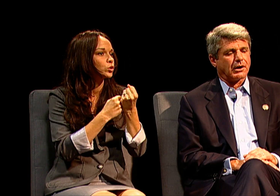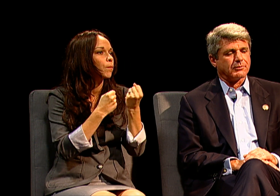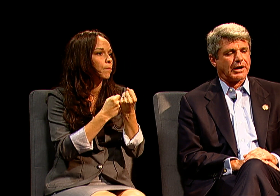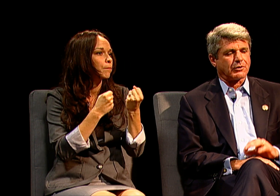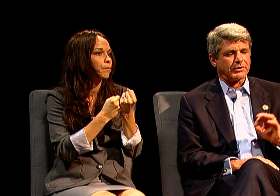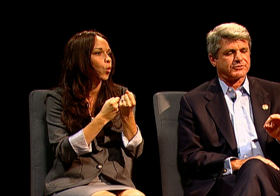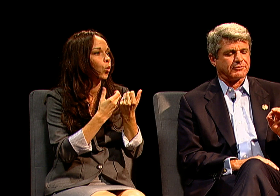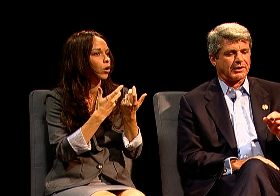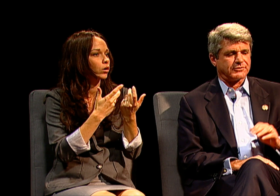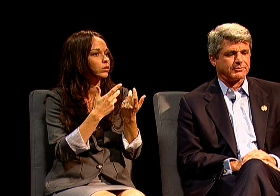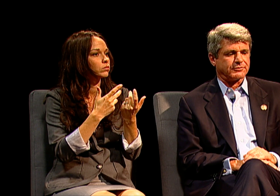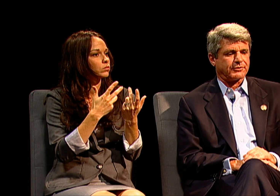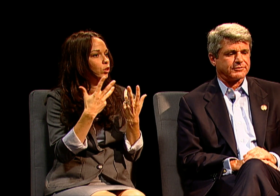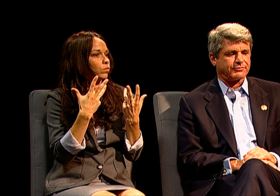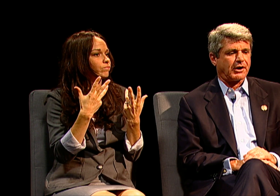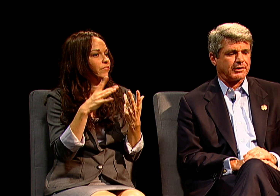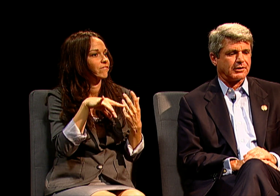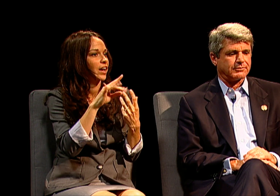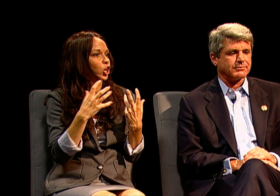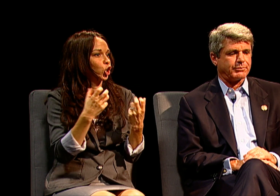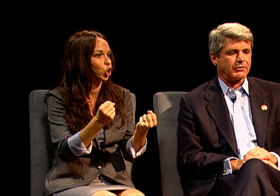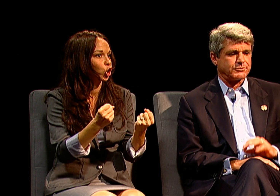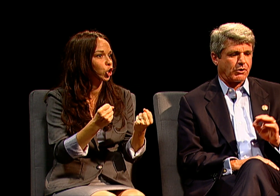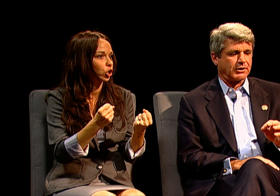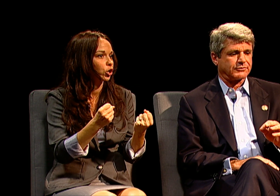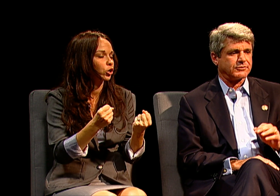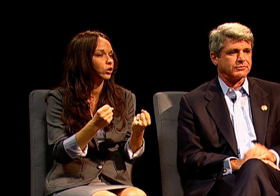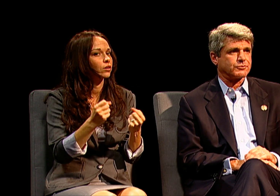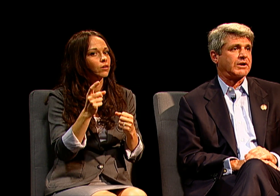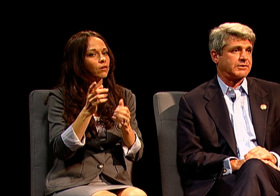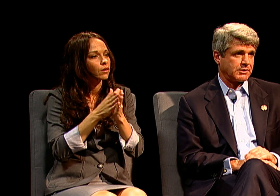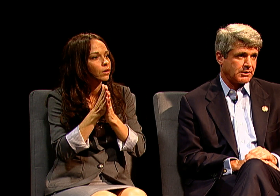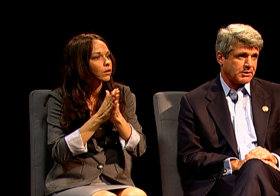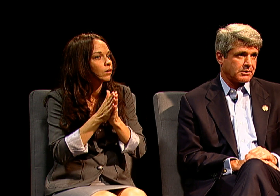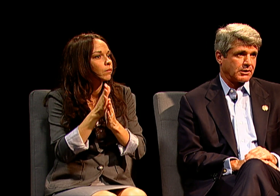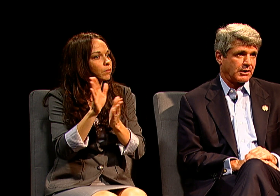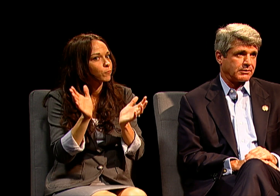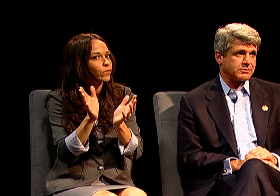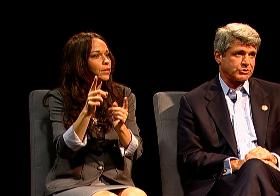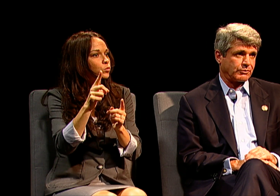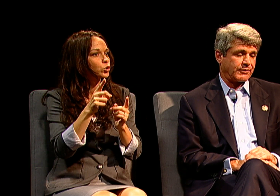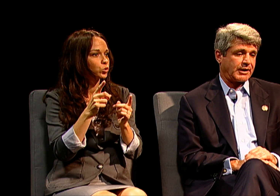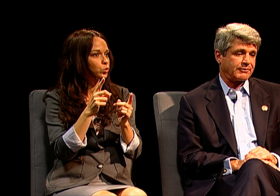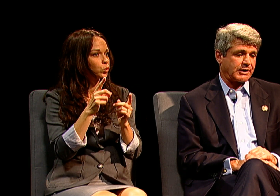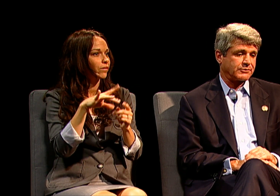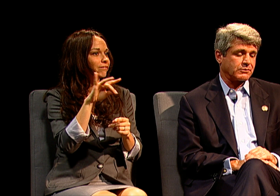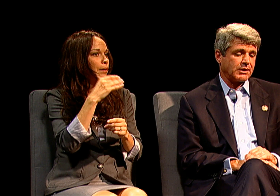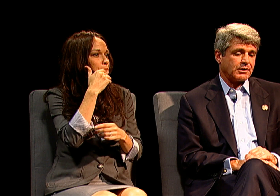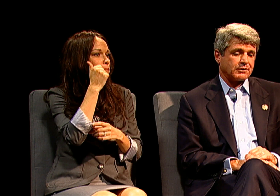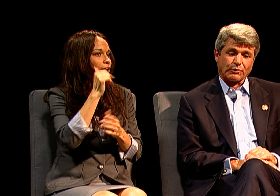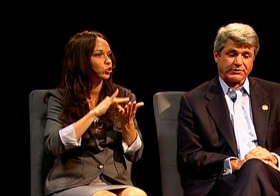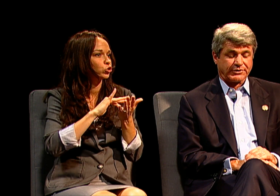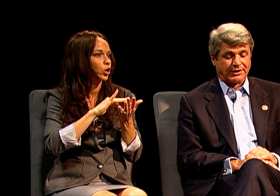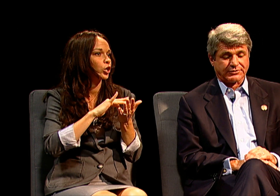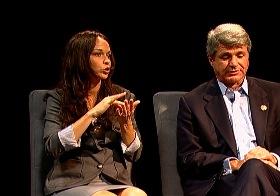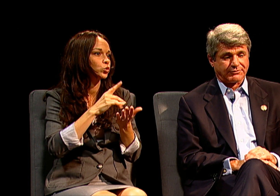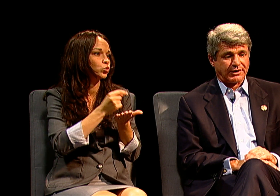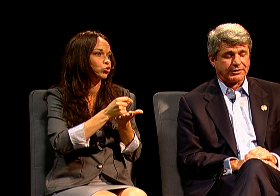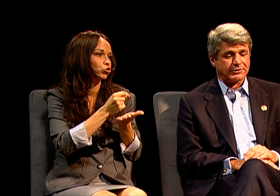HOW CAN INCENTIVIZE THEM TO FIND BETTER DRUGS TO TREAT CHILDREN THAT HAVE CANCER. ONE OF THE SADDEST THINGS I'VE HAD TO DO